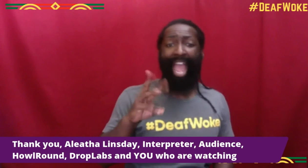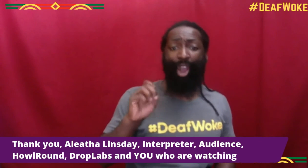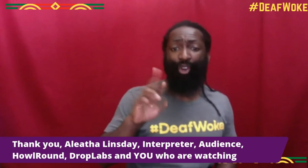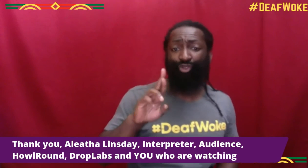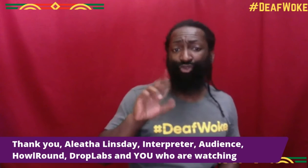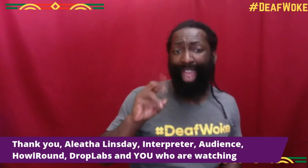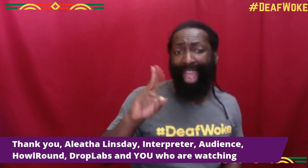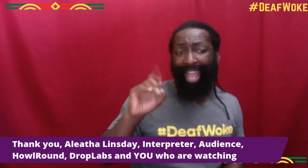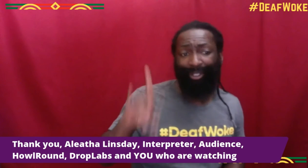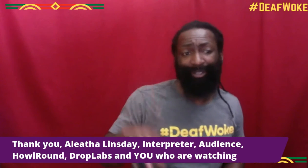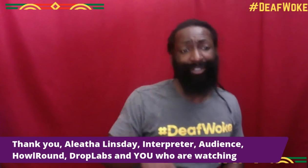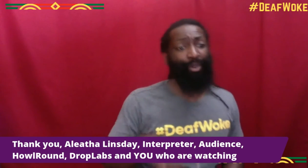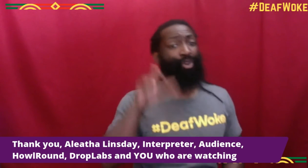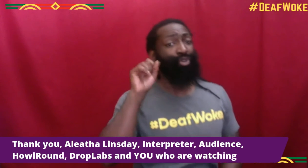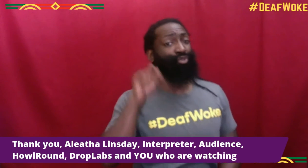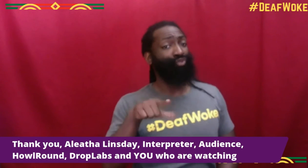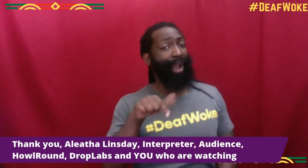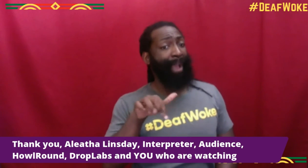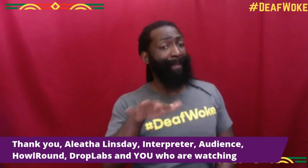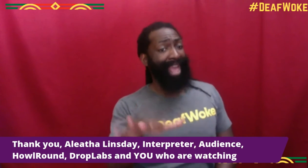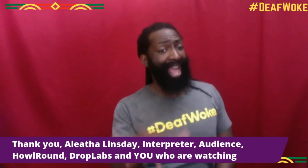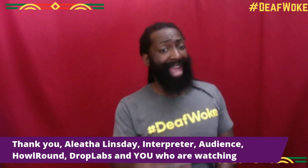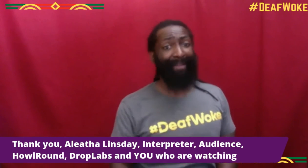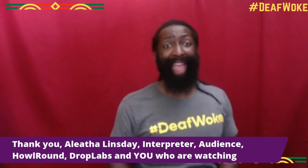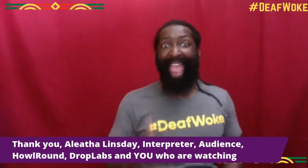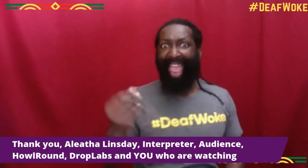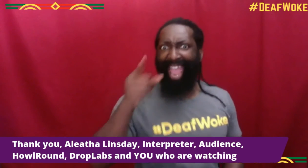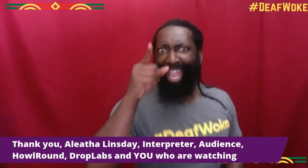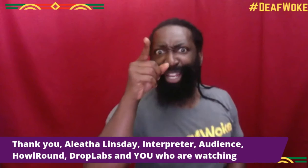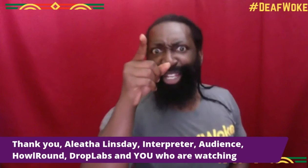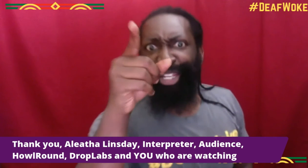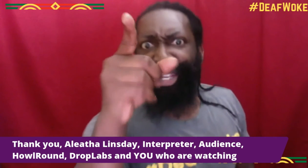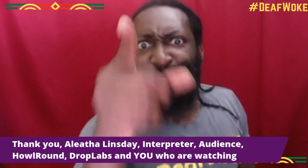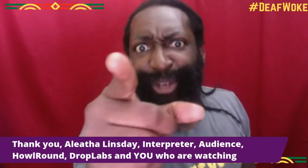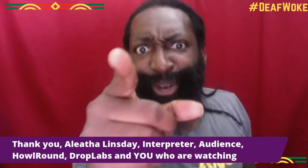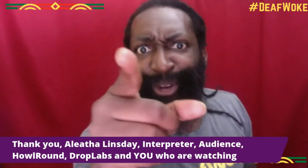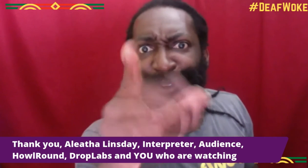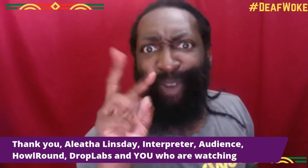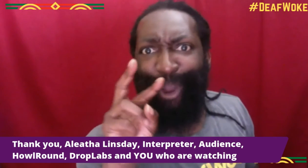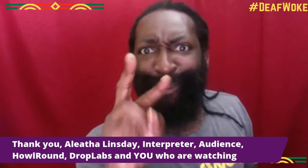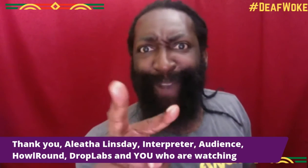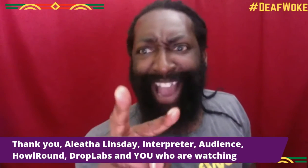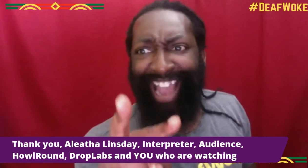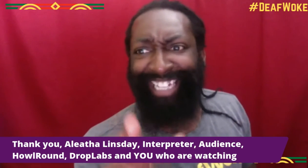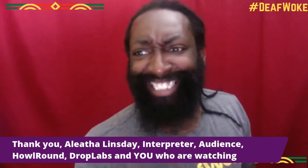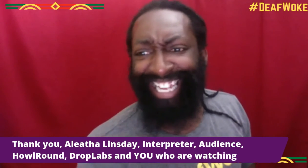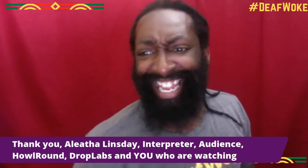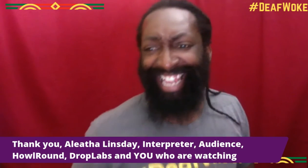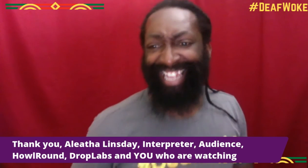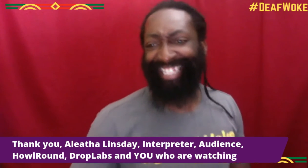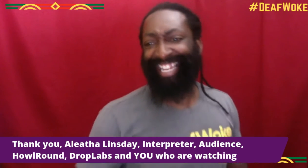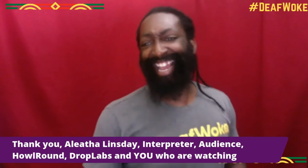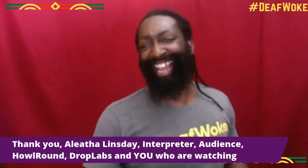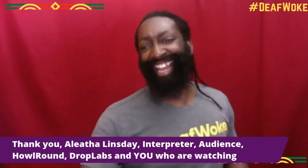So thank you for it to our audience, thank you to HowlRound, DropLabs and you,